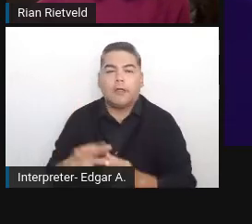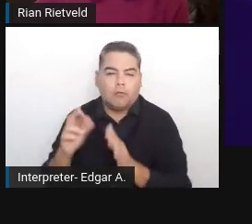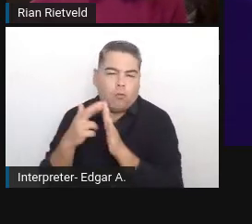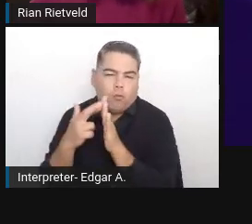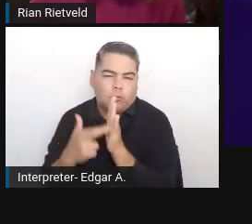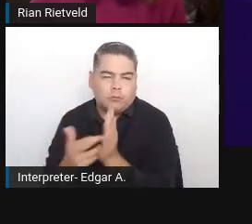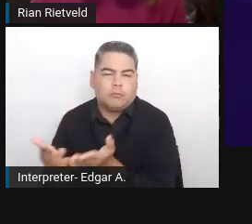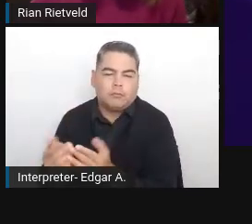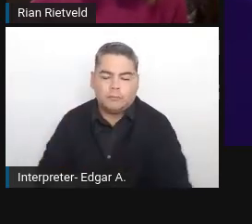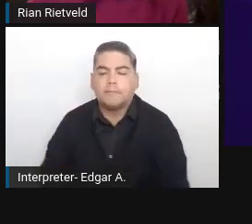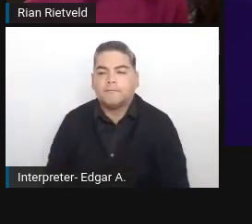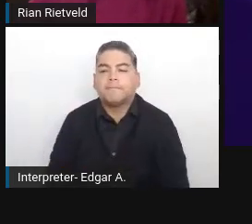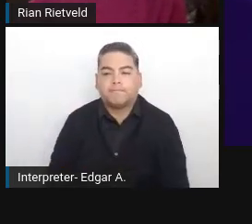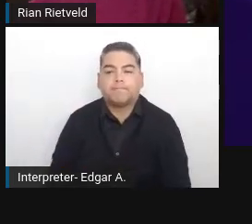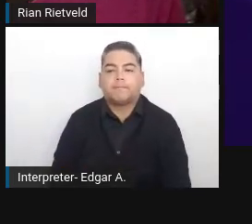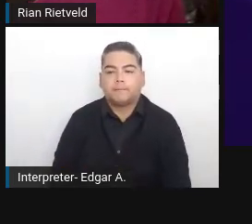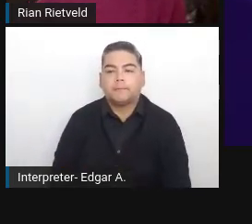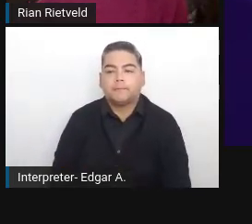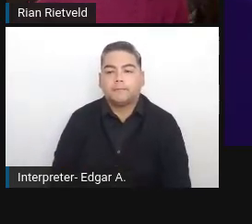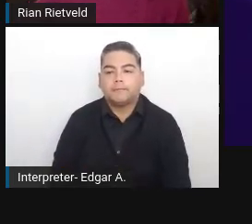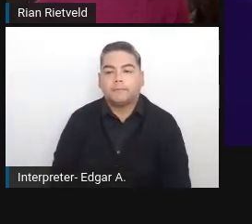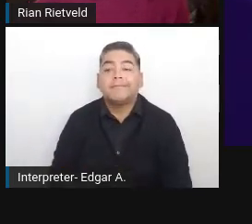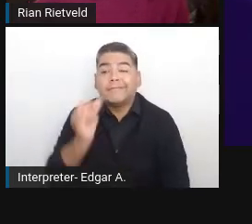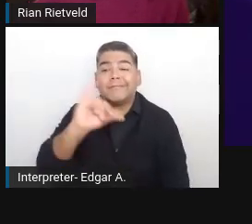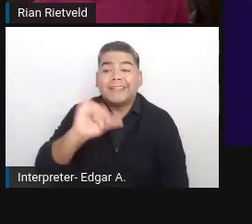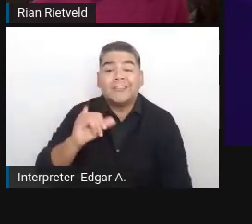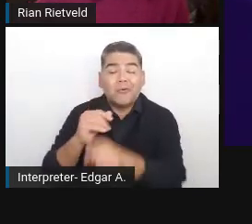As Morgan already told, not by color alone.